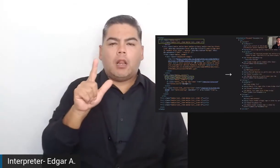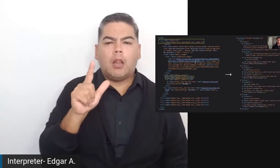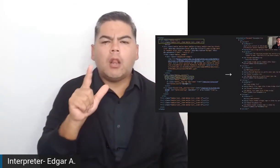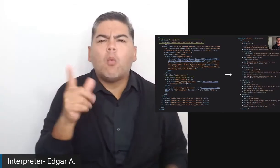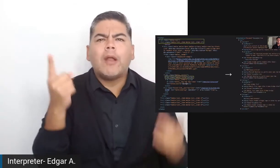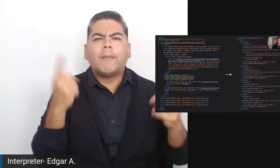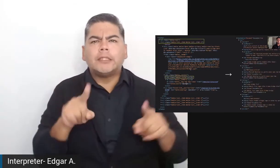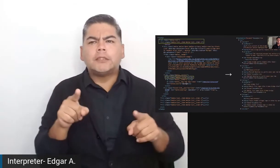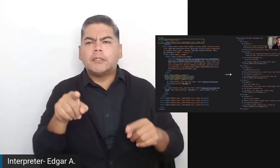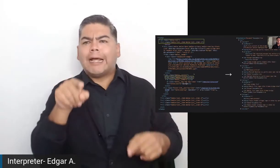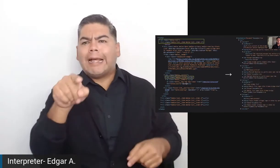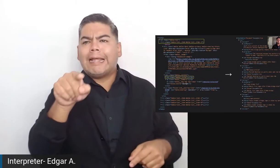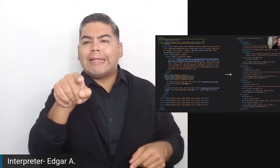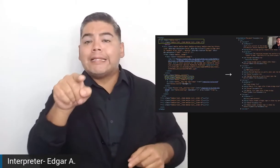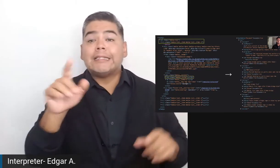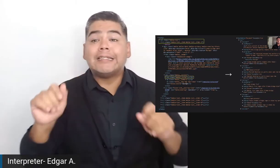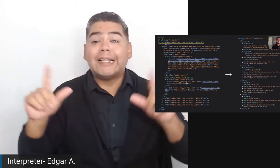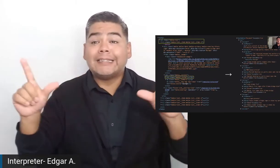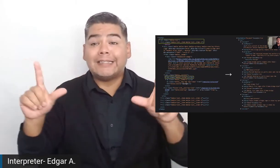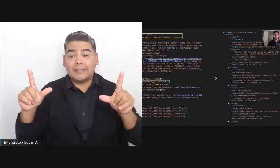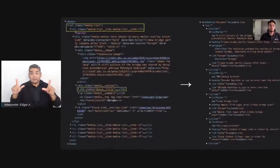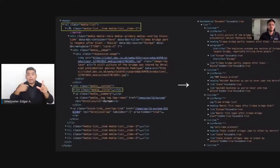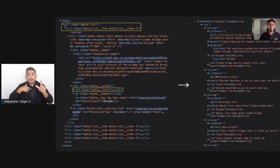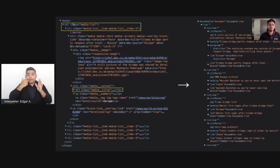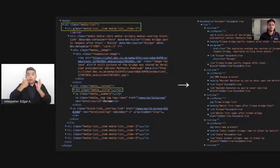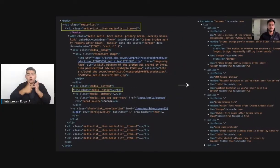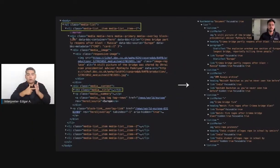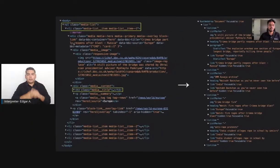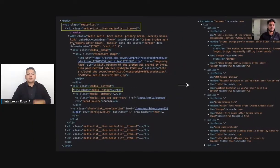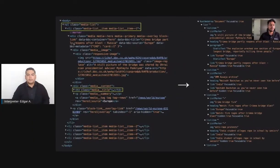In this next slide I have highlighted the piece of tags